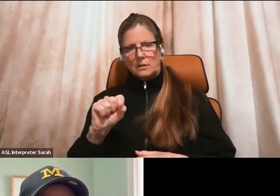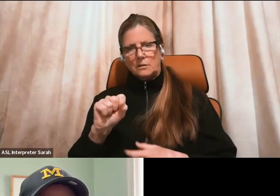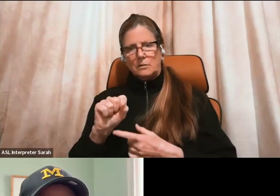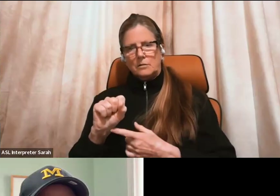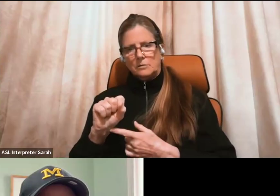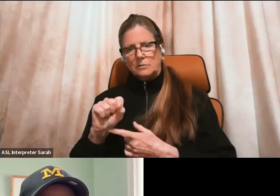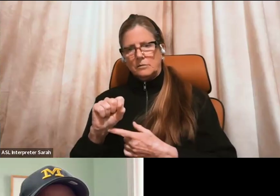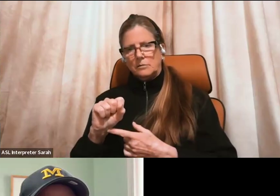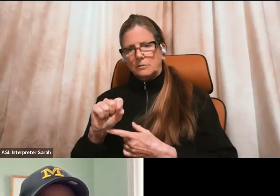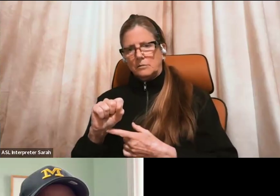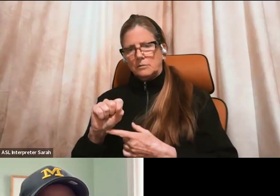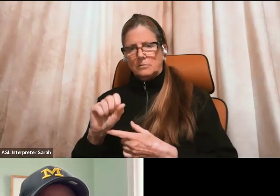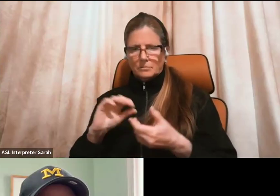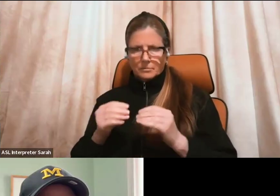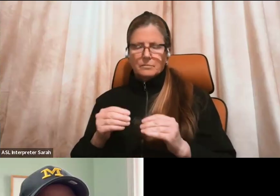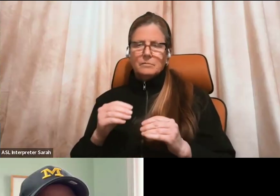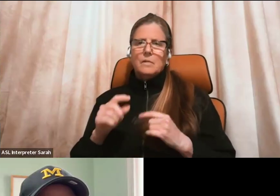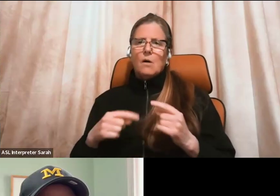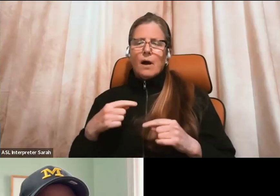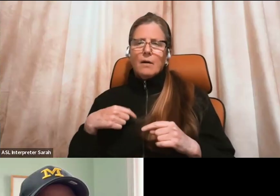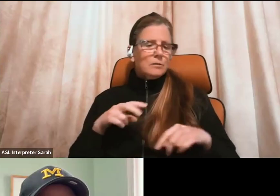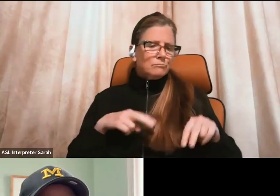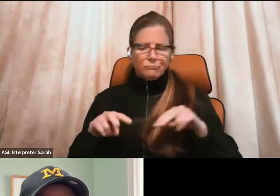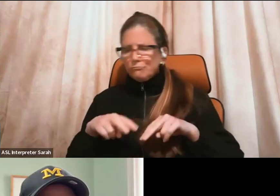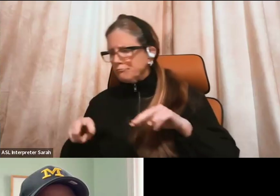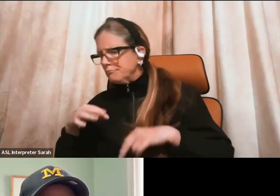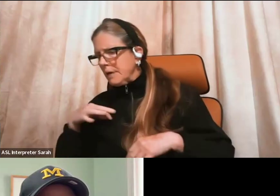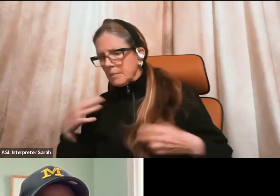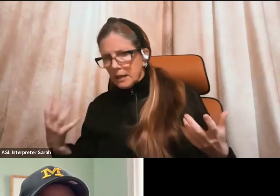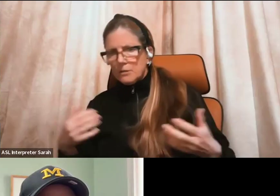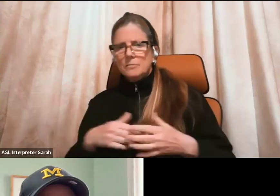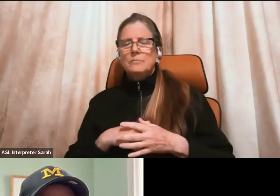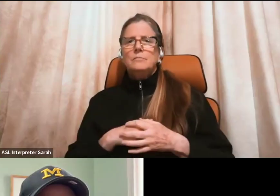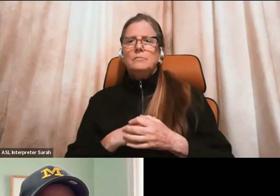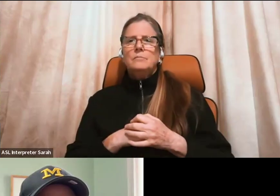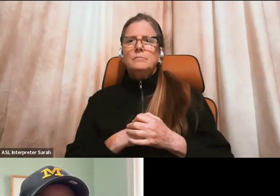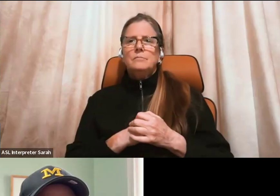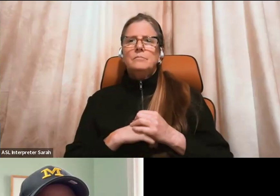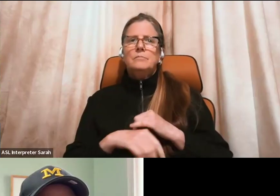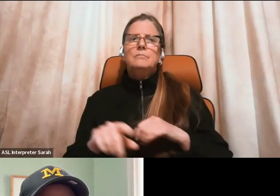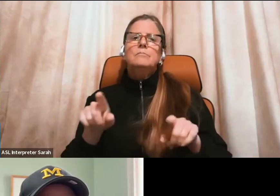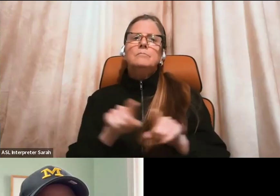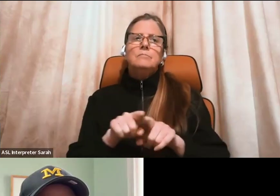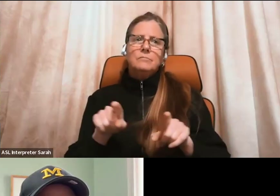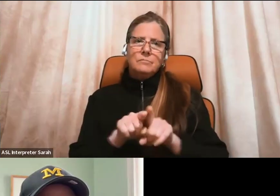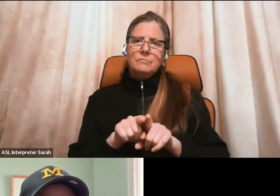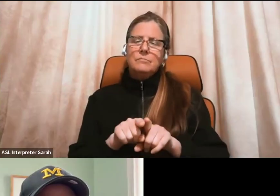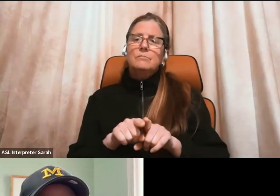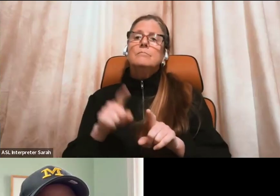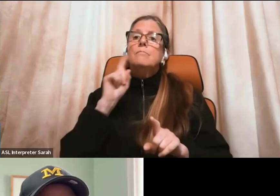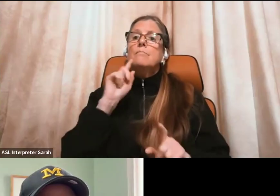various applications. But also, for… for all my folks in California,